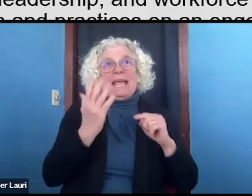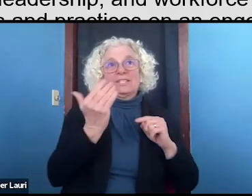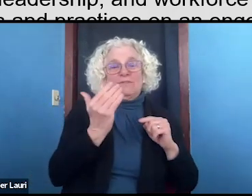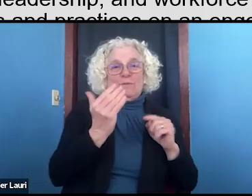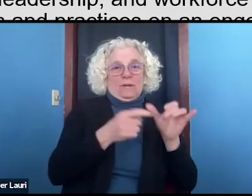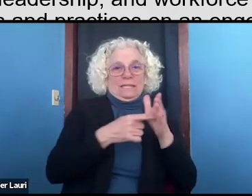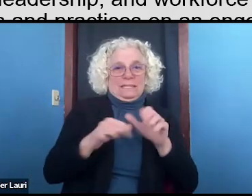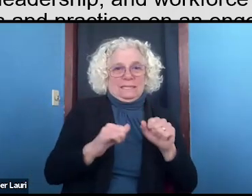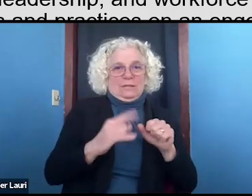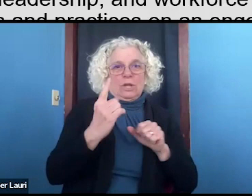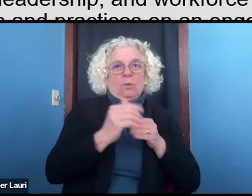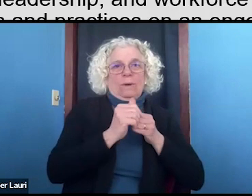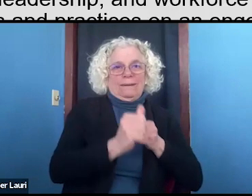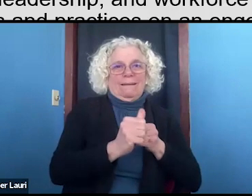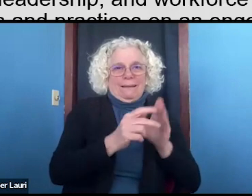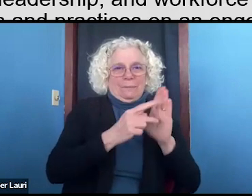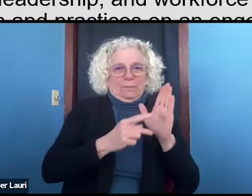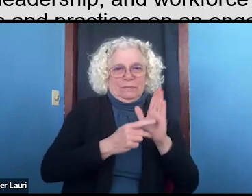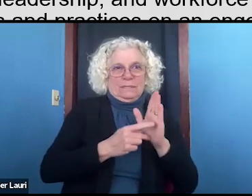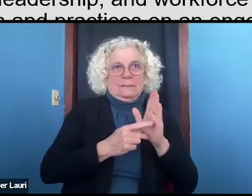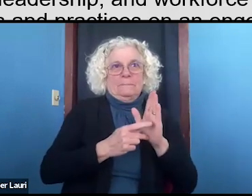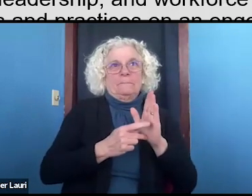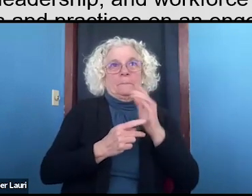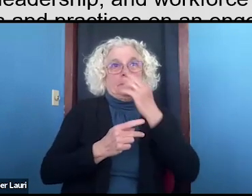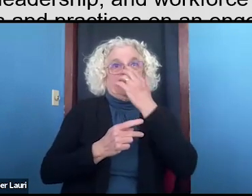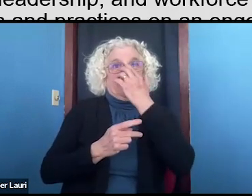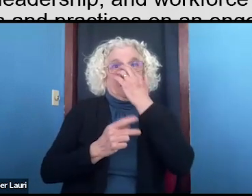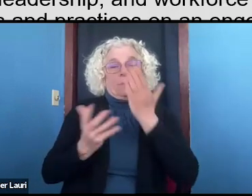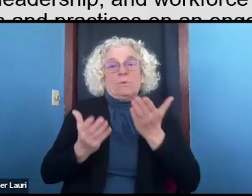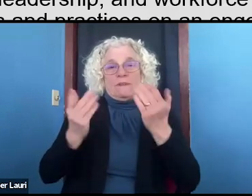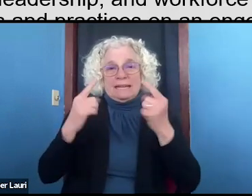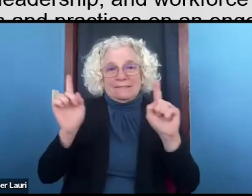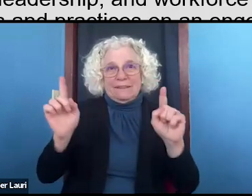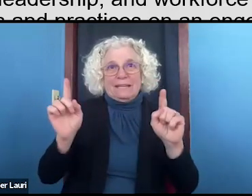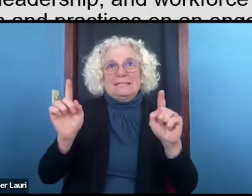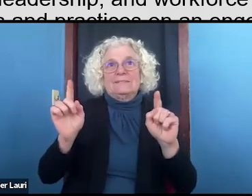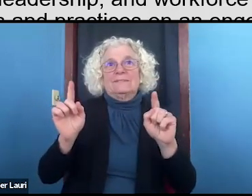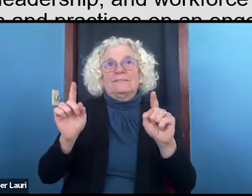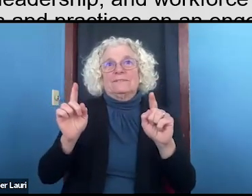which is this provide effective, equitable, understandable and respectful quality